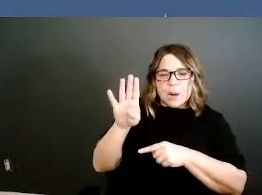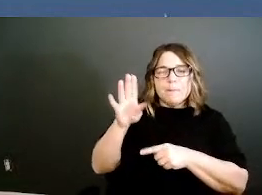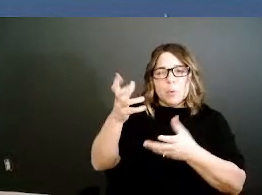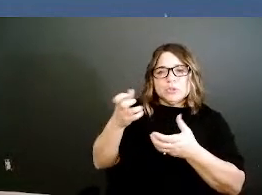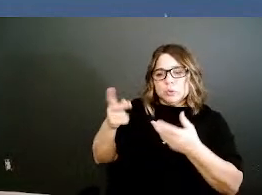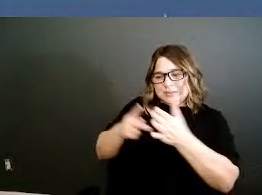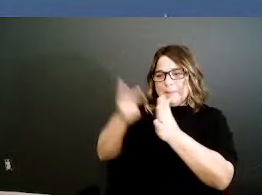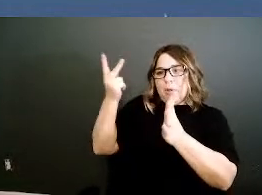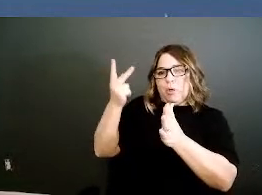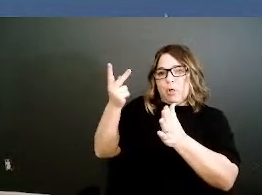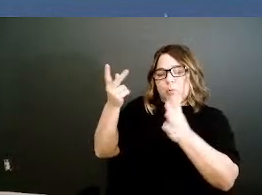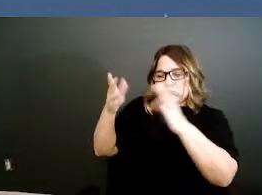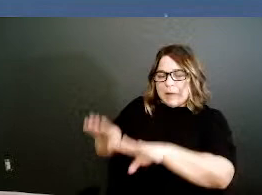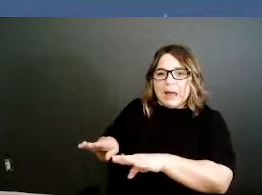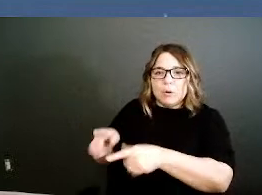ADDING 27 MILLION FOR THE POLICE DEPARTMENT, A MRIT THAT